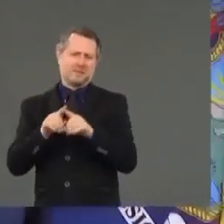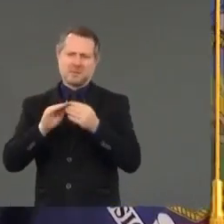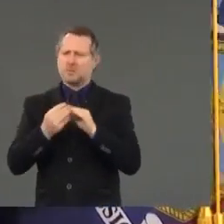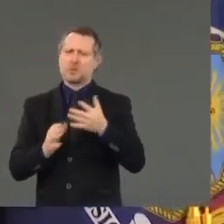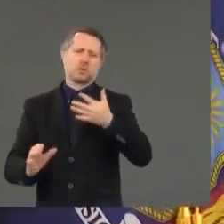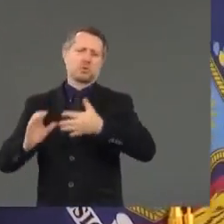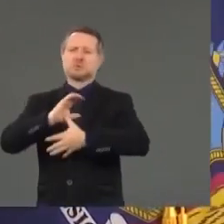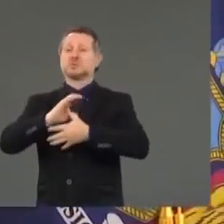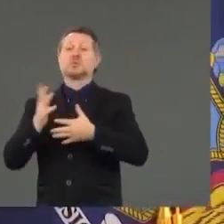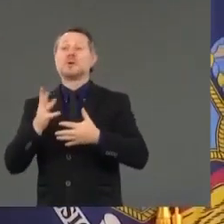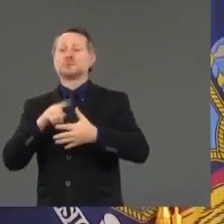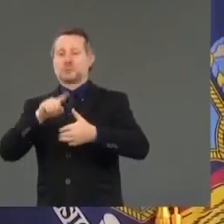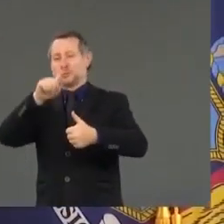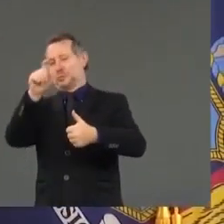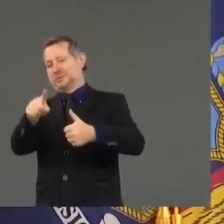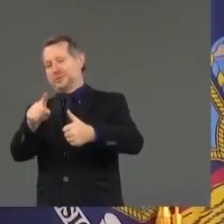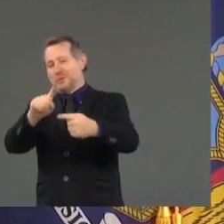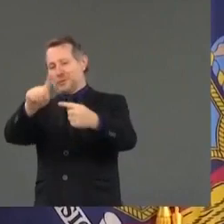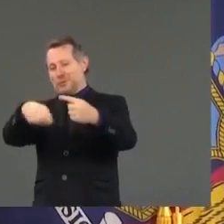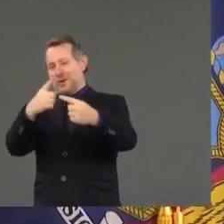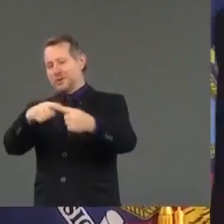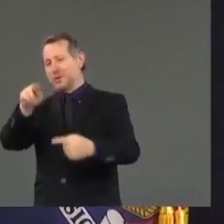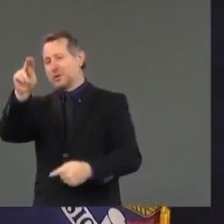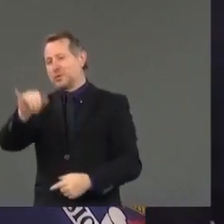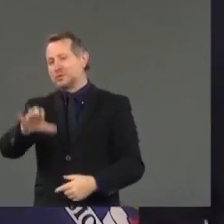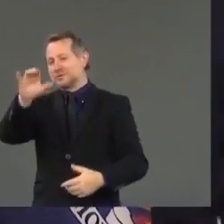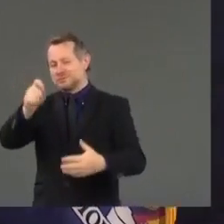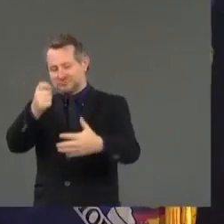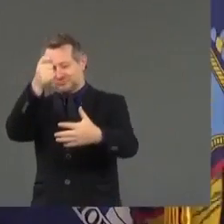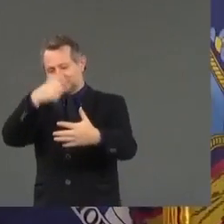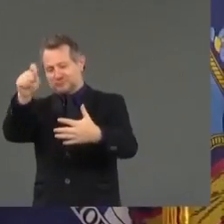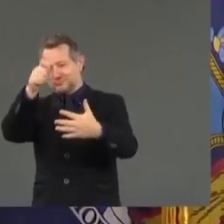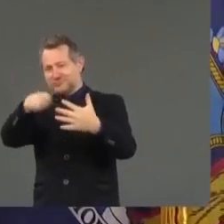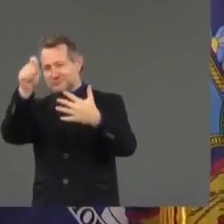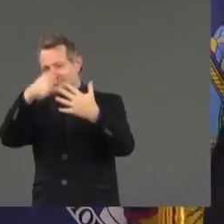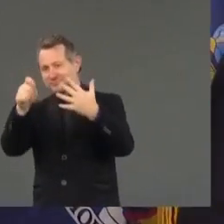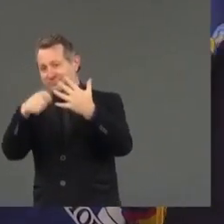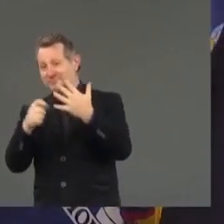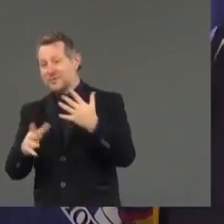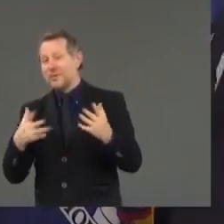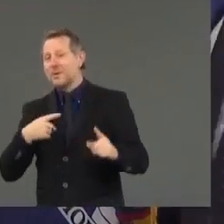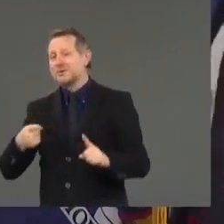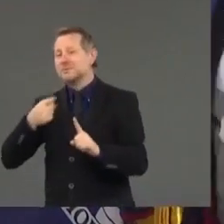YES, HE SAID WE ALL HAVE THE SAME NUMBERS AND THE SAME CRITERIA, THE ONLY QUESTION IS